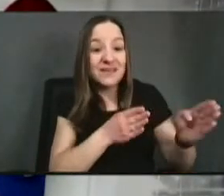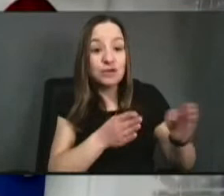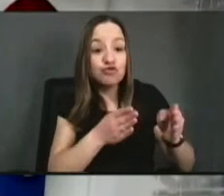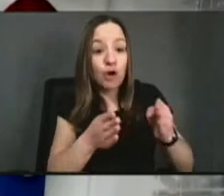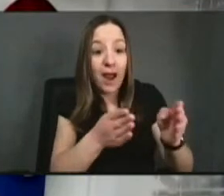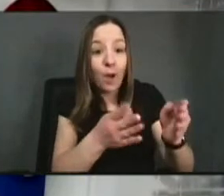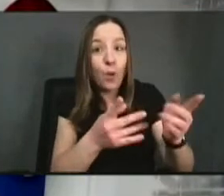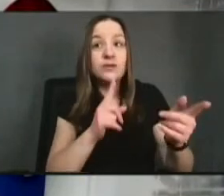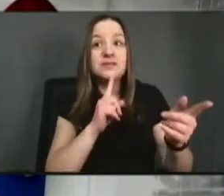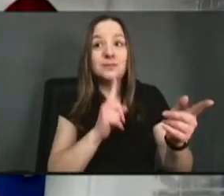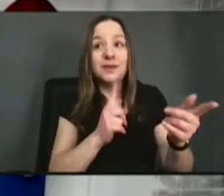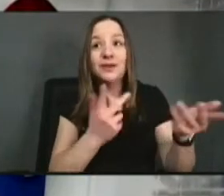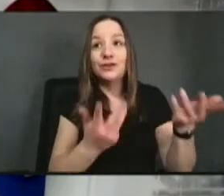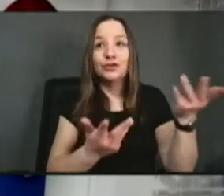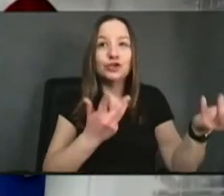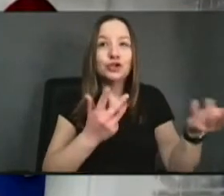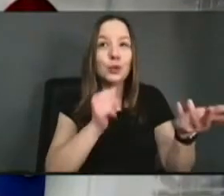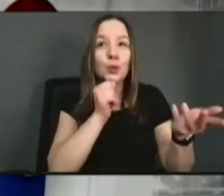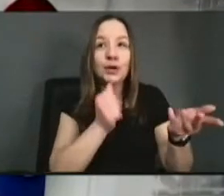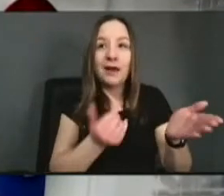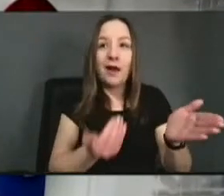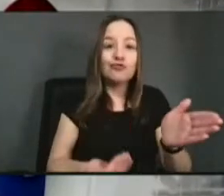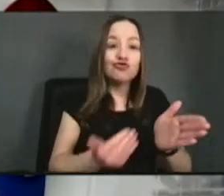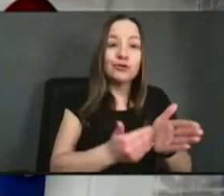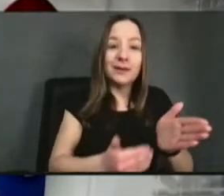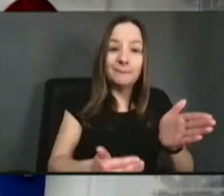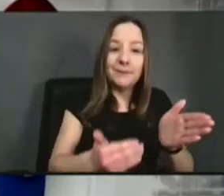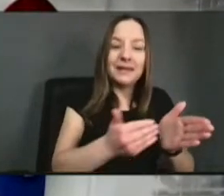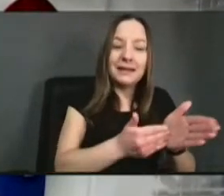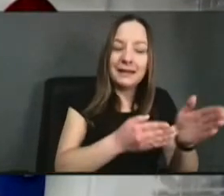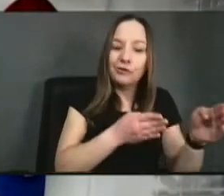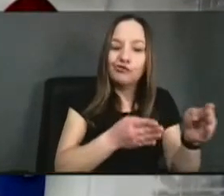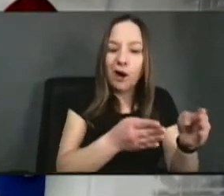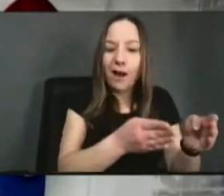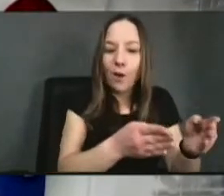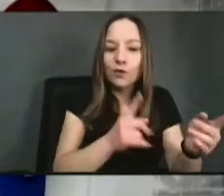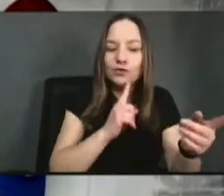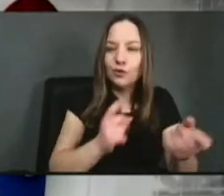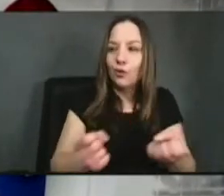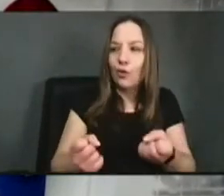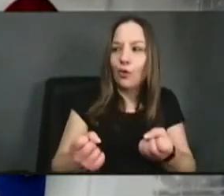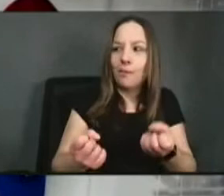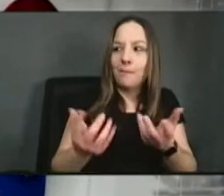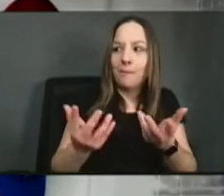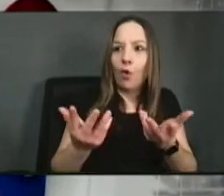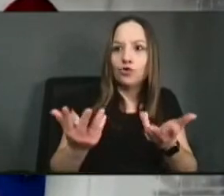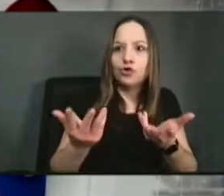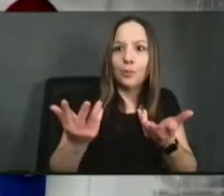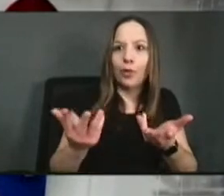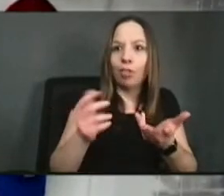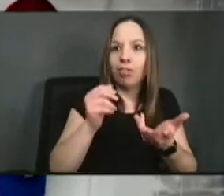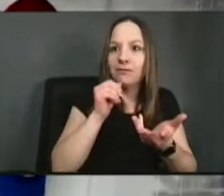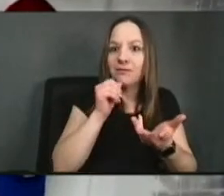mmunatin the specific routes and making sure that We're really not repeating